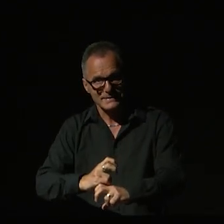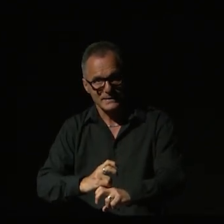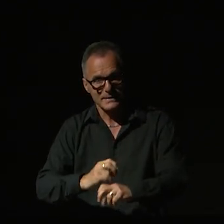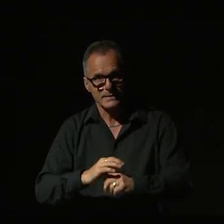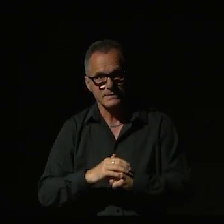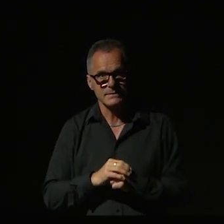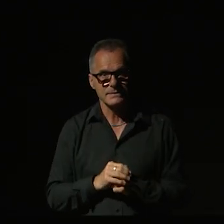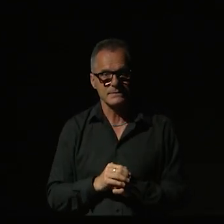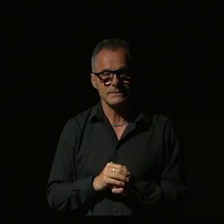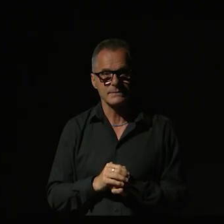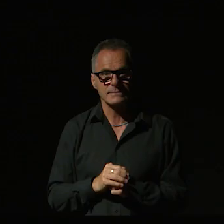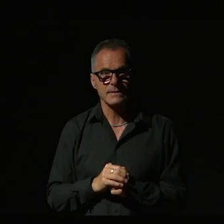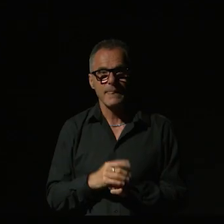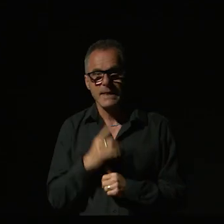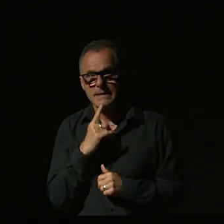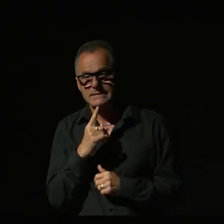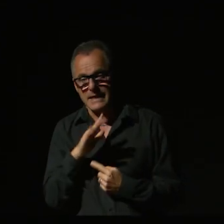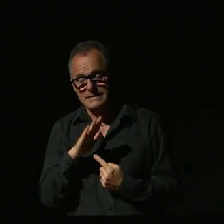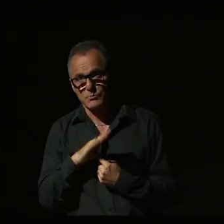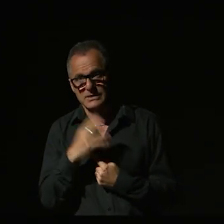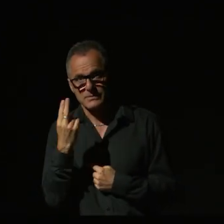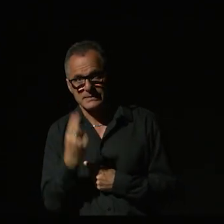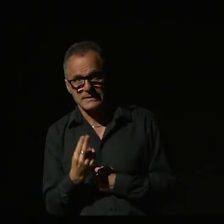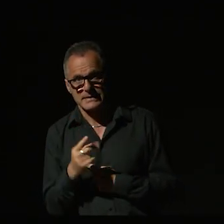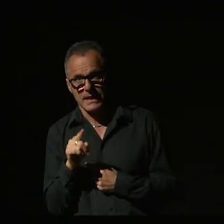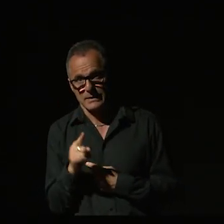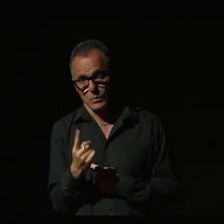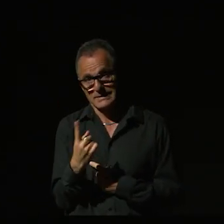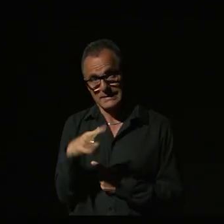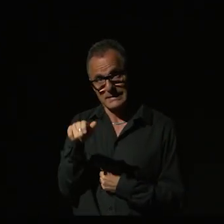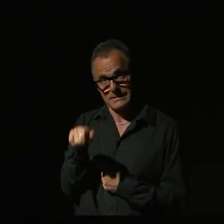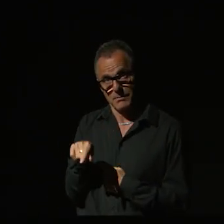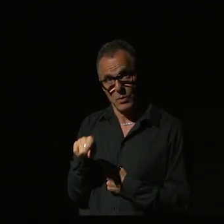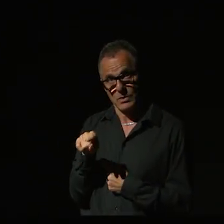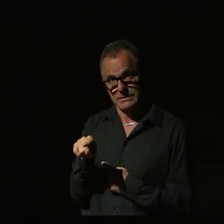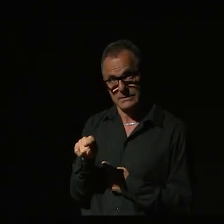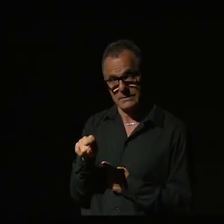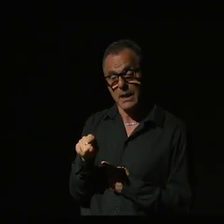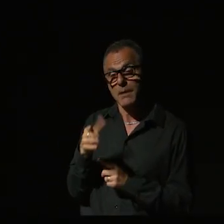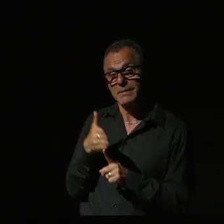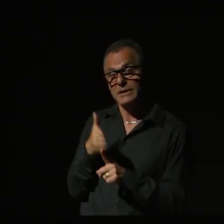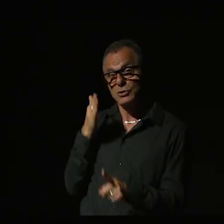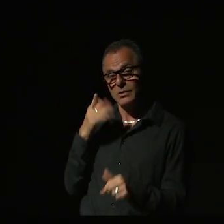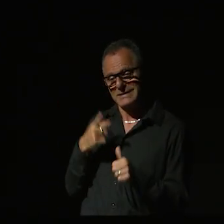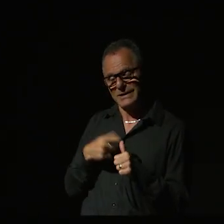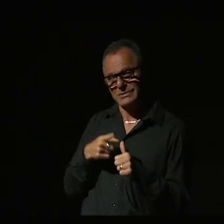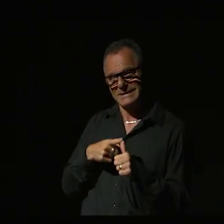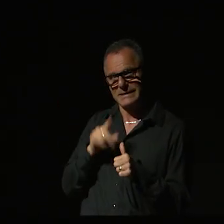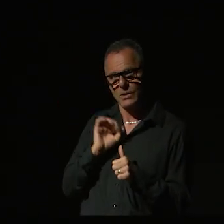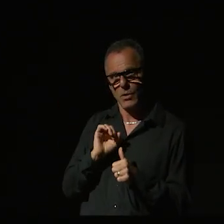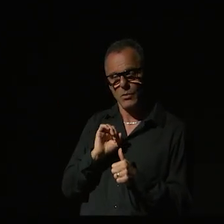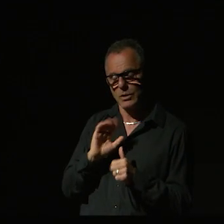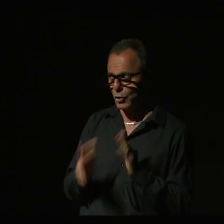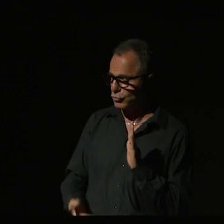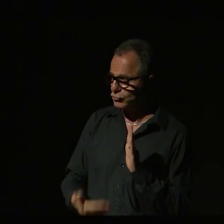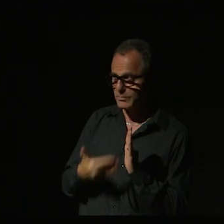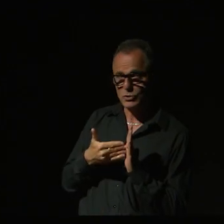that Annibale was the principal designer and acknowledges Agostino's significance contribution to the intellectual programme